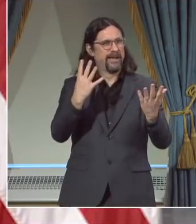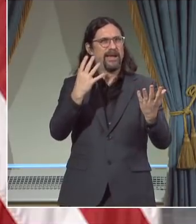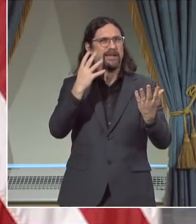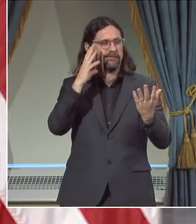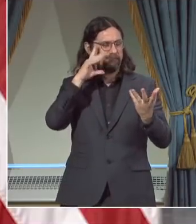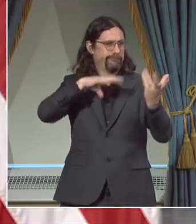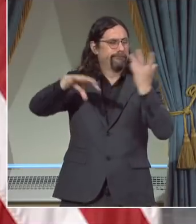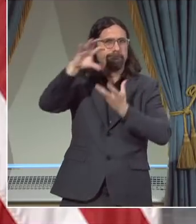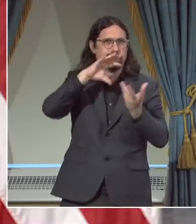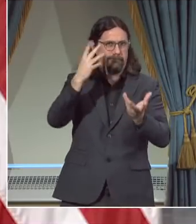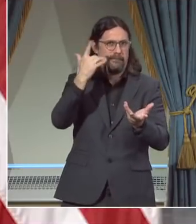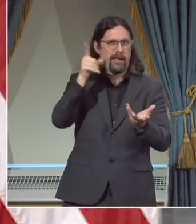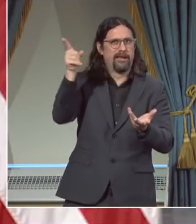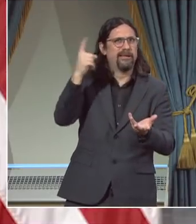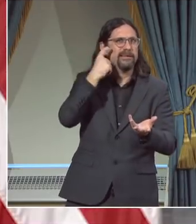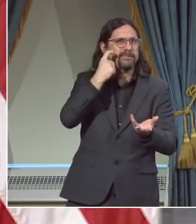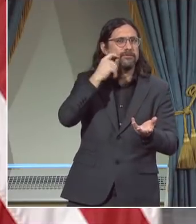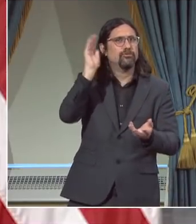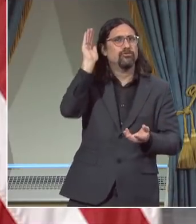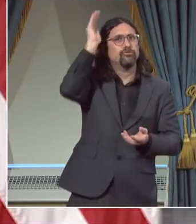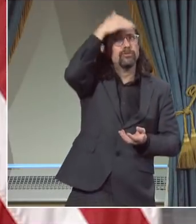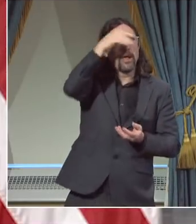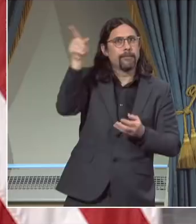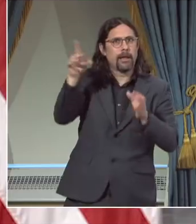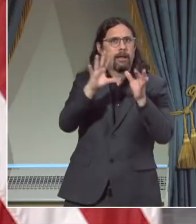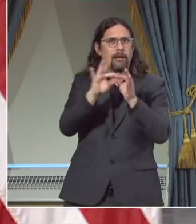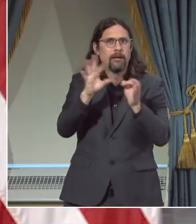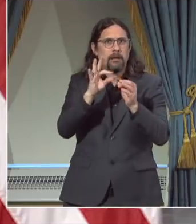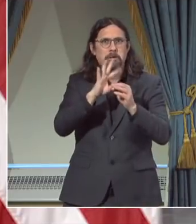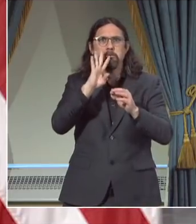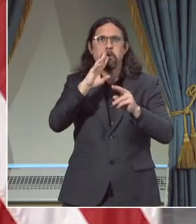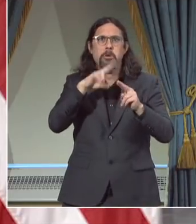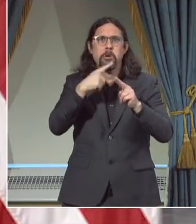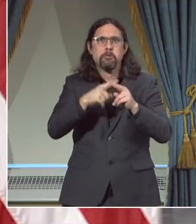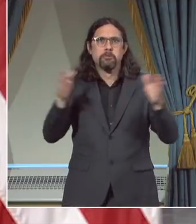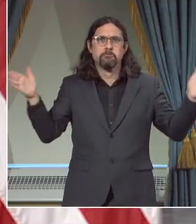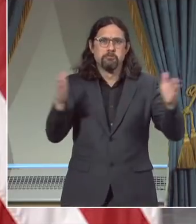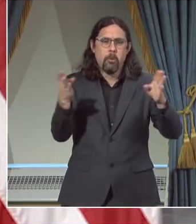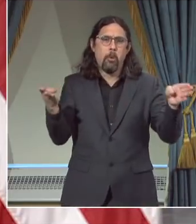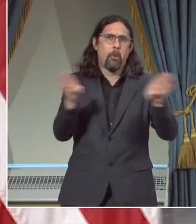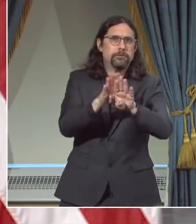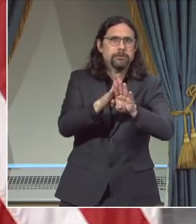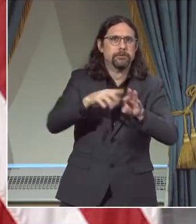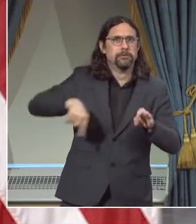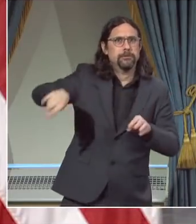US WERE CONFUSED, THOUGHT IT WOULD SOMETHING THAT WLDOU BE IN SO MANY WAYS COUNTERPRODUCTIVE